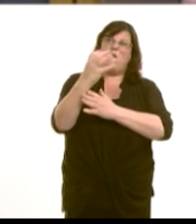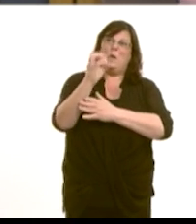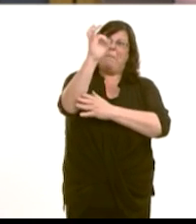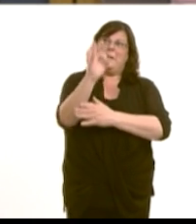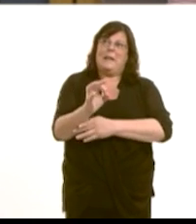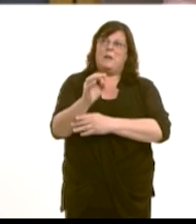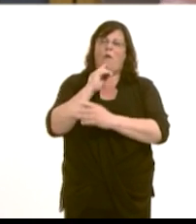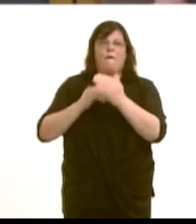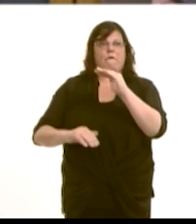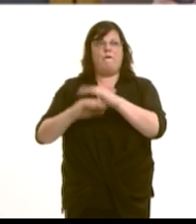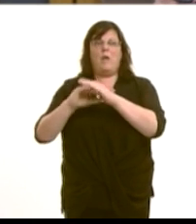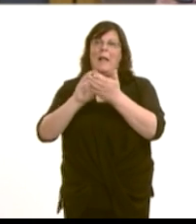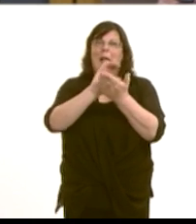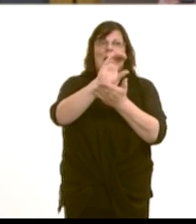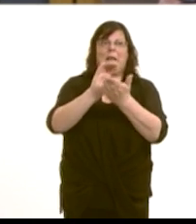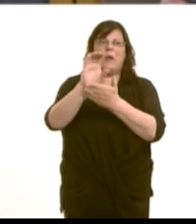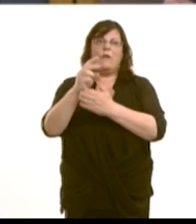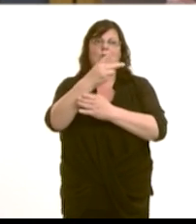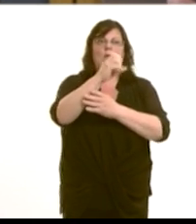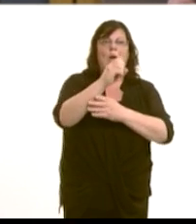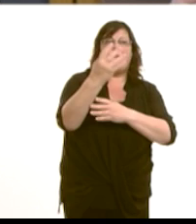allocation for the 2014-20 period.